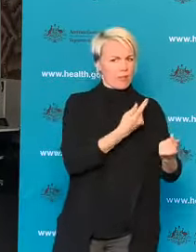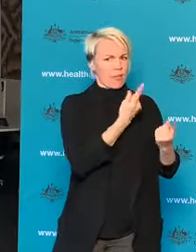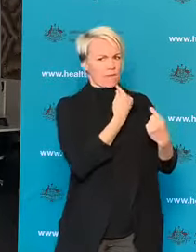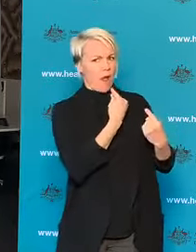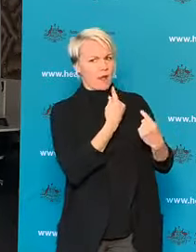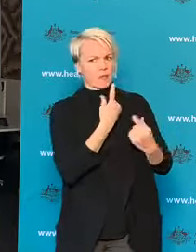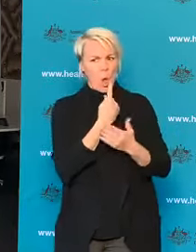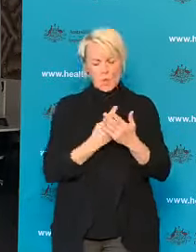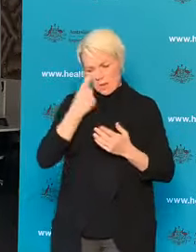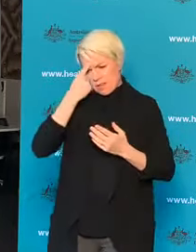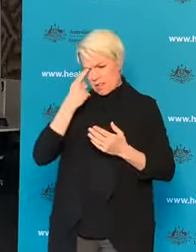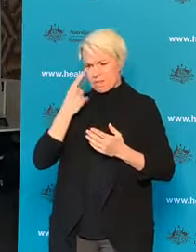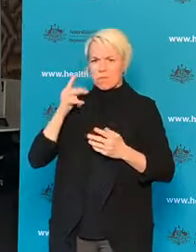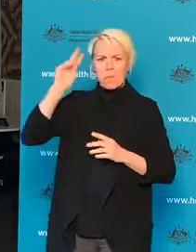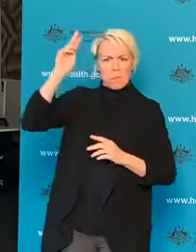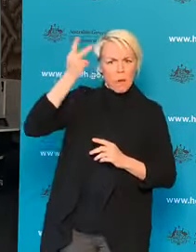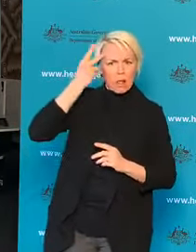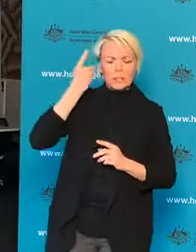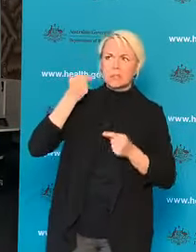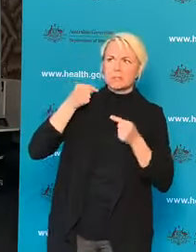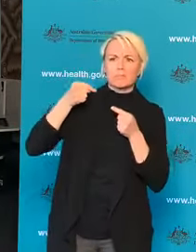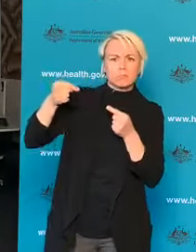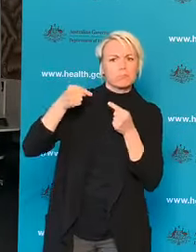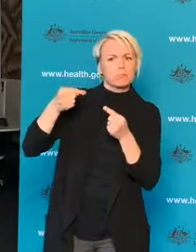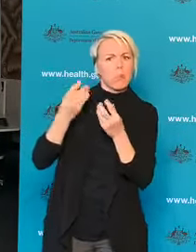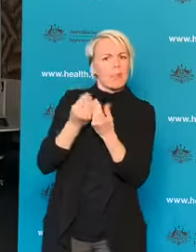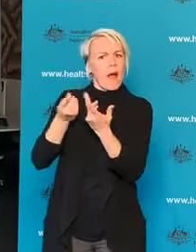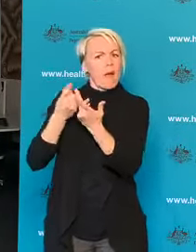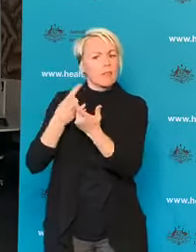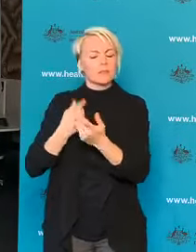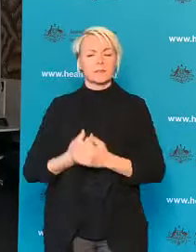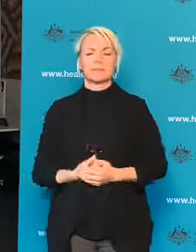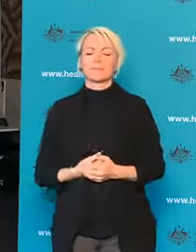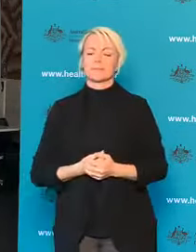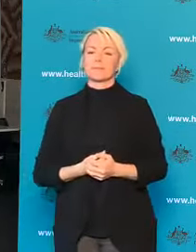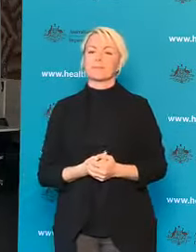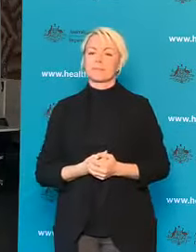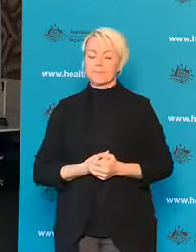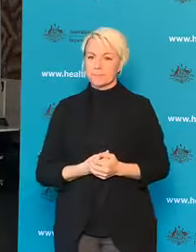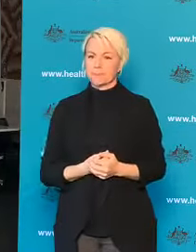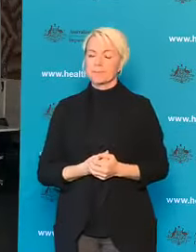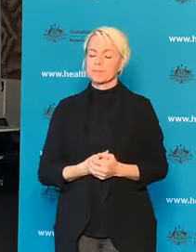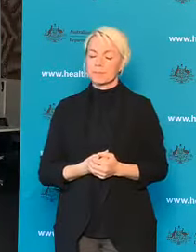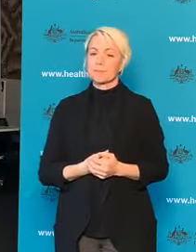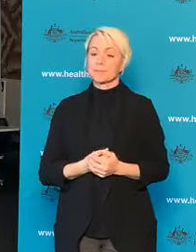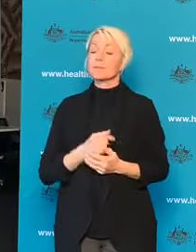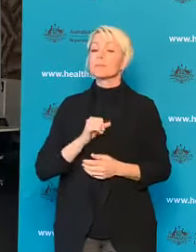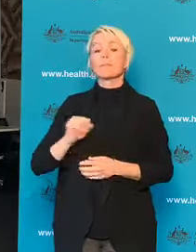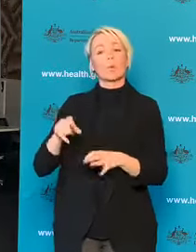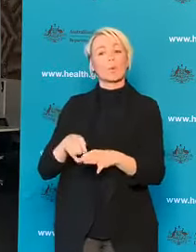that modelling, actually is that's informing these border closures? So the question is about the decisions we've seen made by